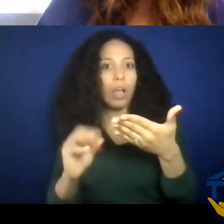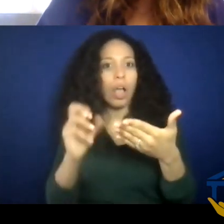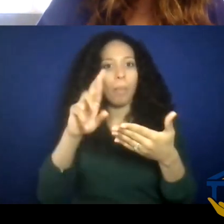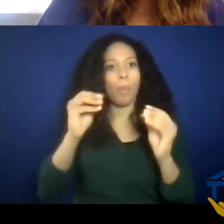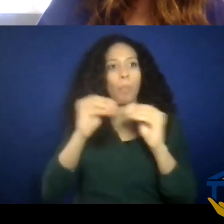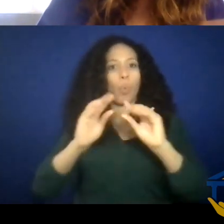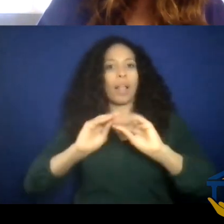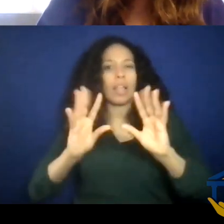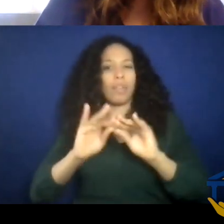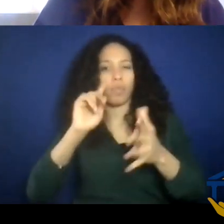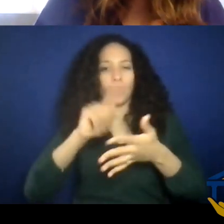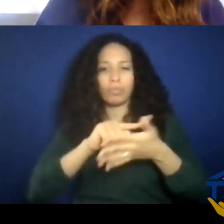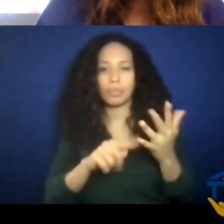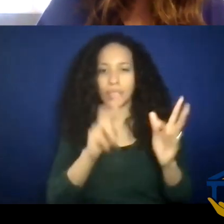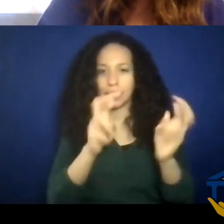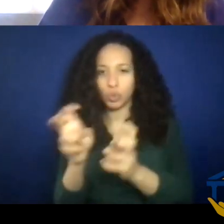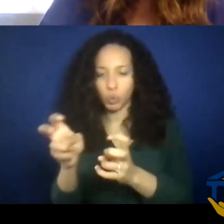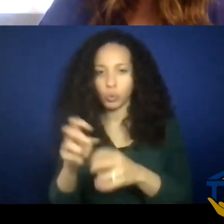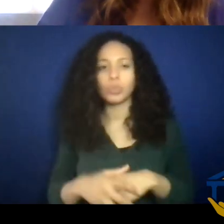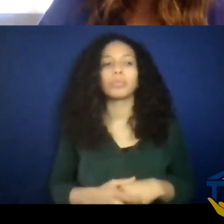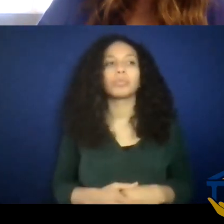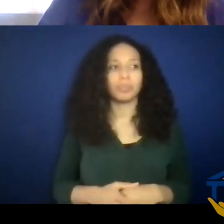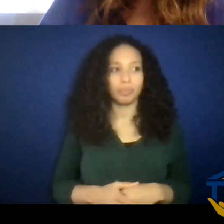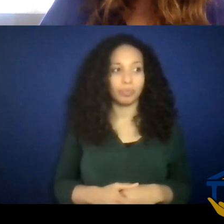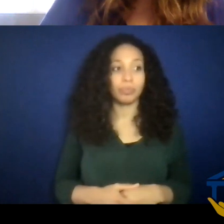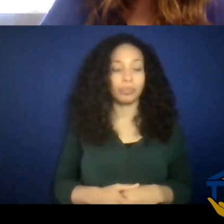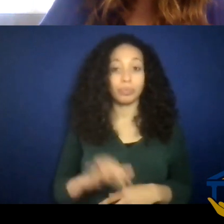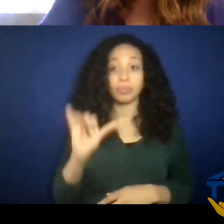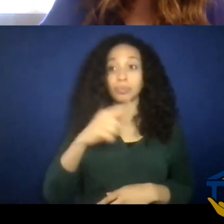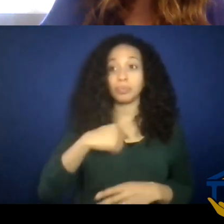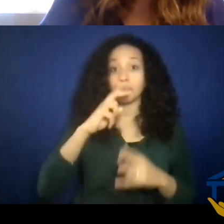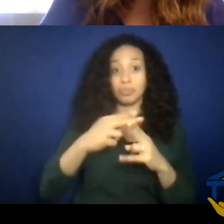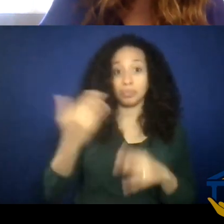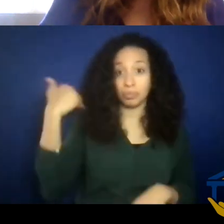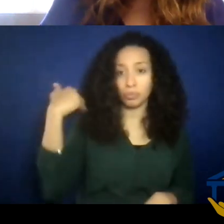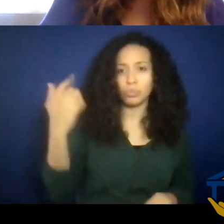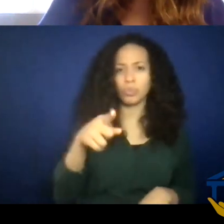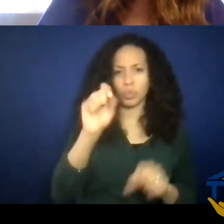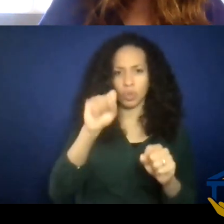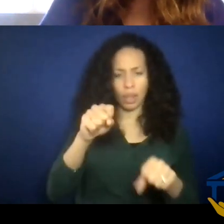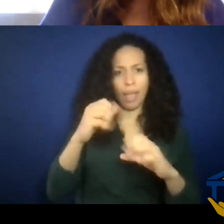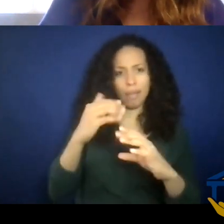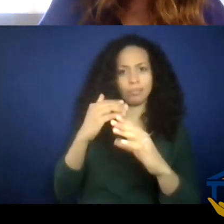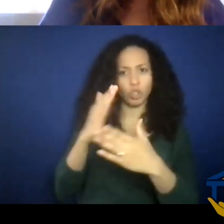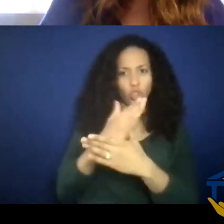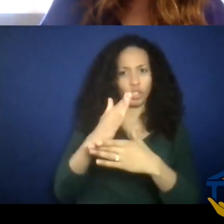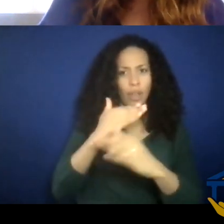And as I mentioned before, you can share emails with the case manager or the entire team